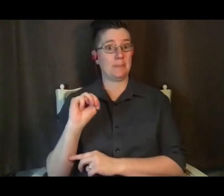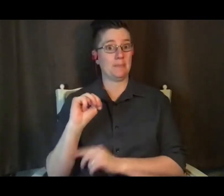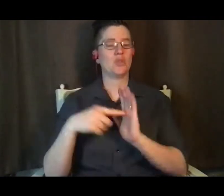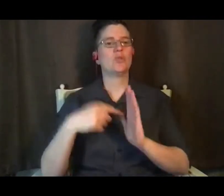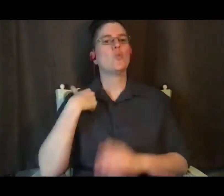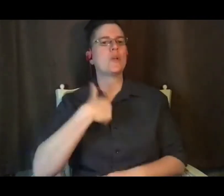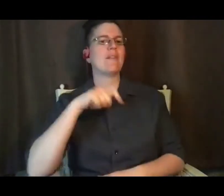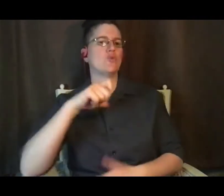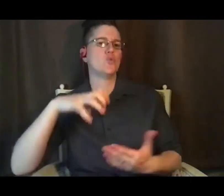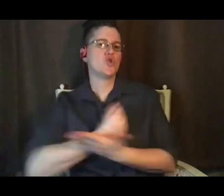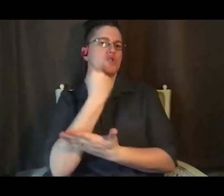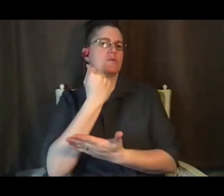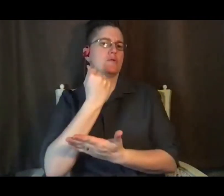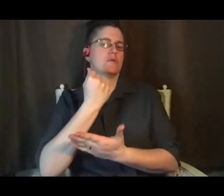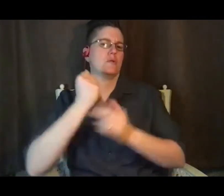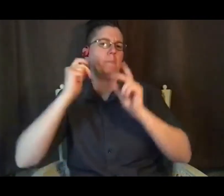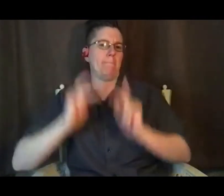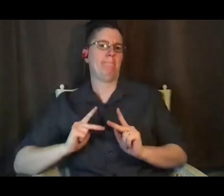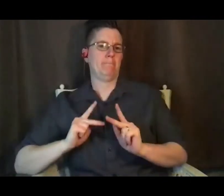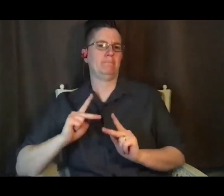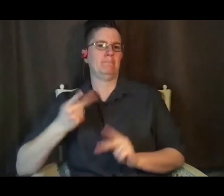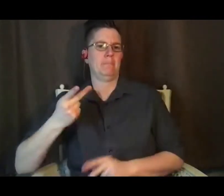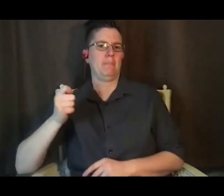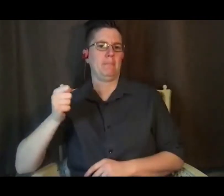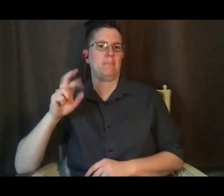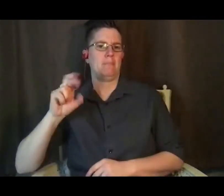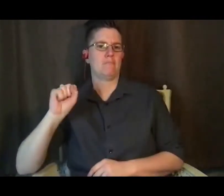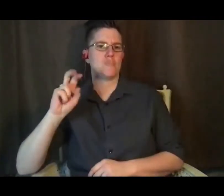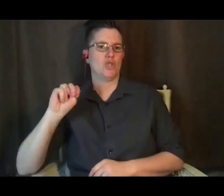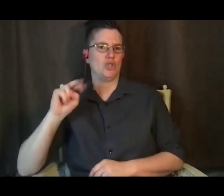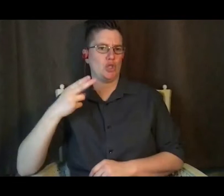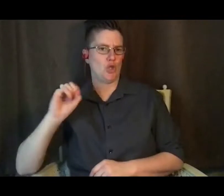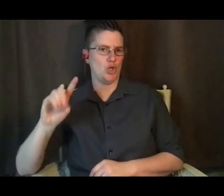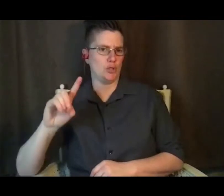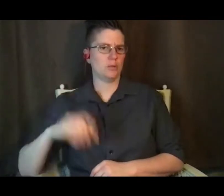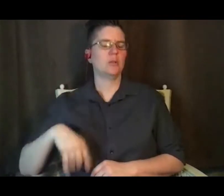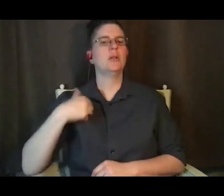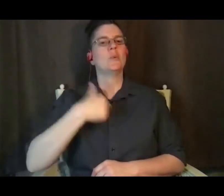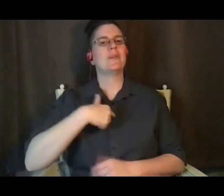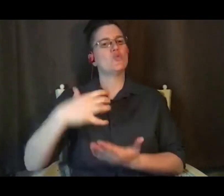have to deserve to be treated like a human being that our body minds have to conform